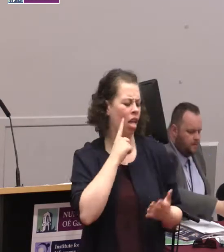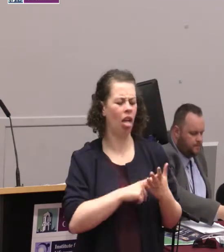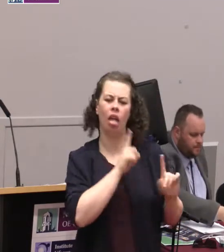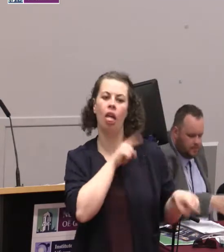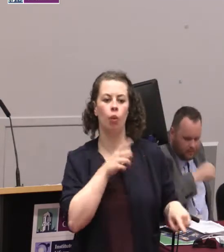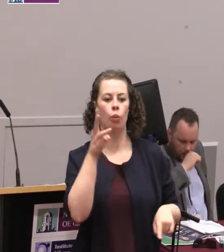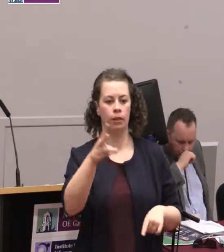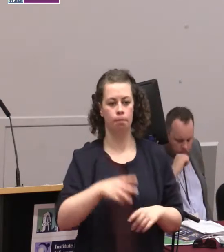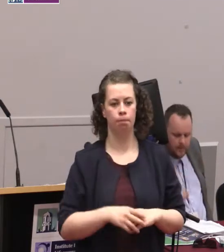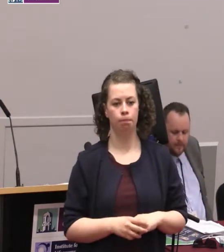us.